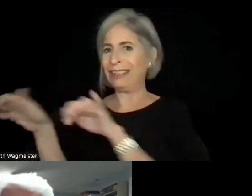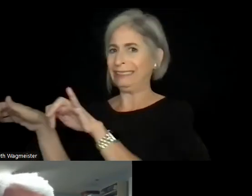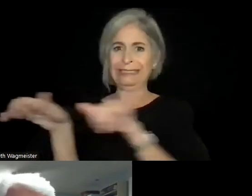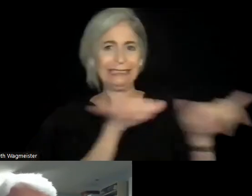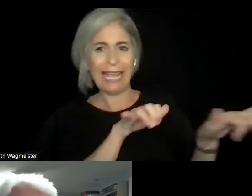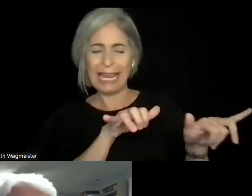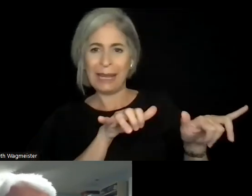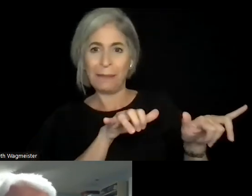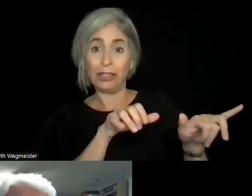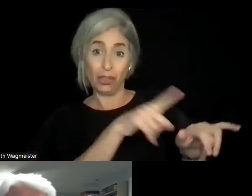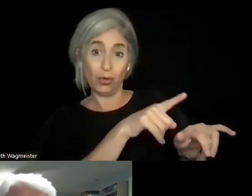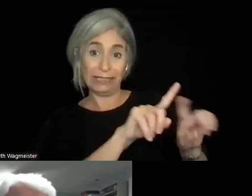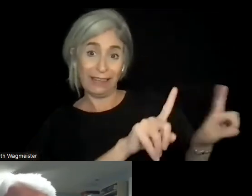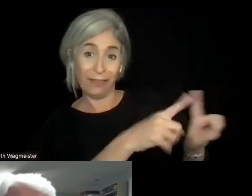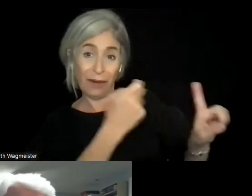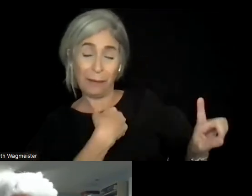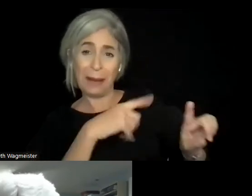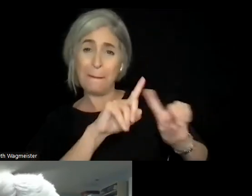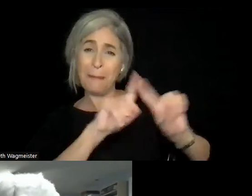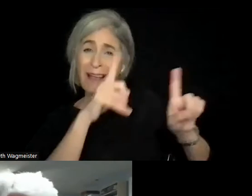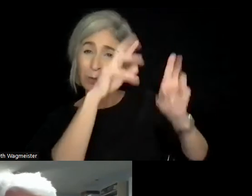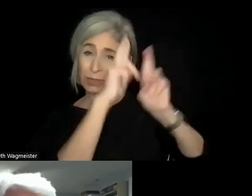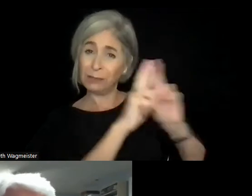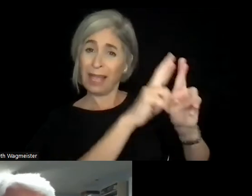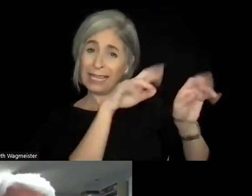a healthy respect for the others of all kinds that aren't the